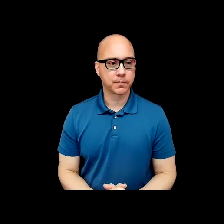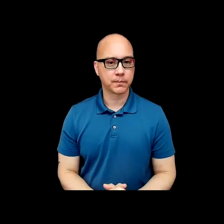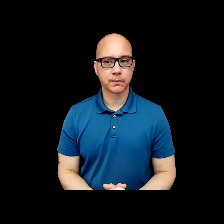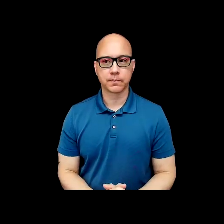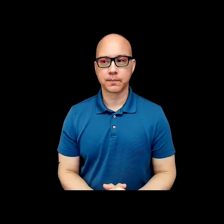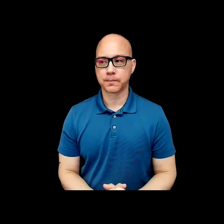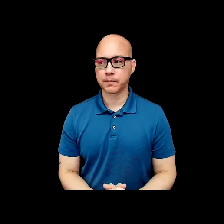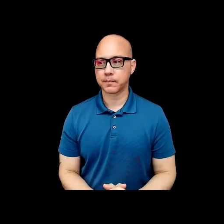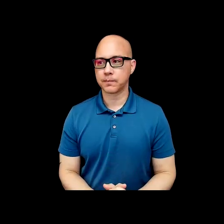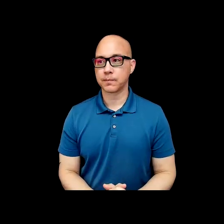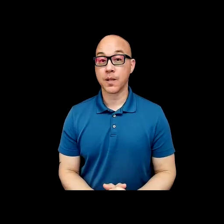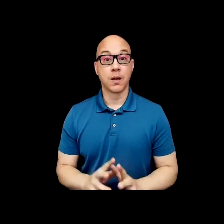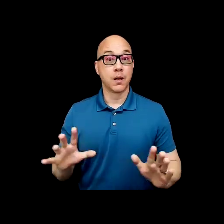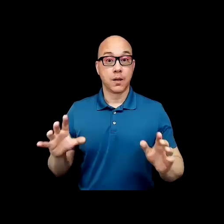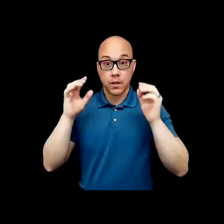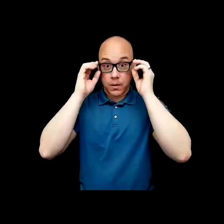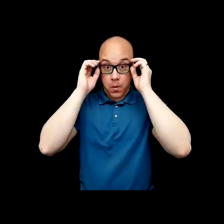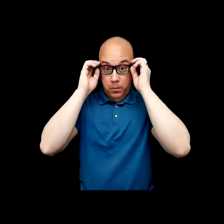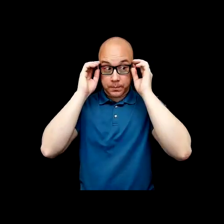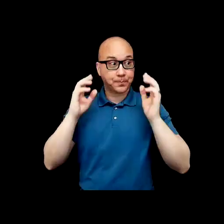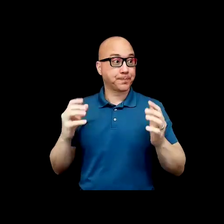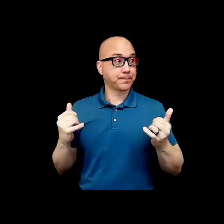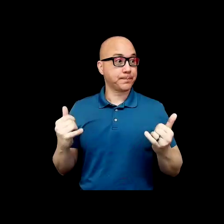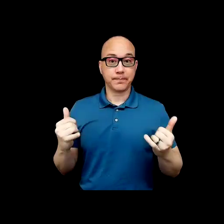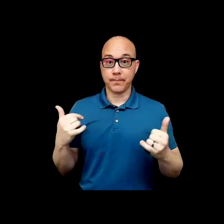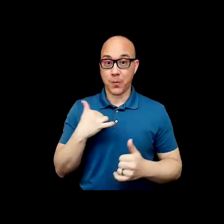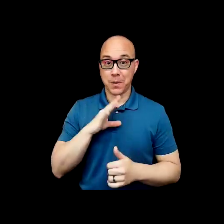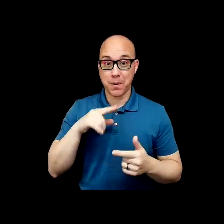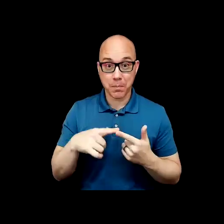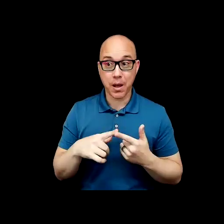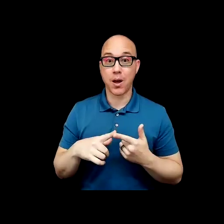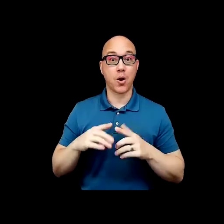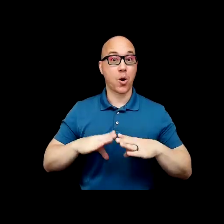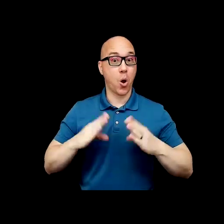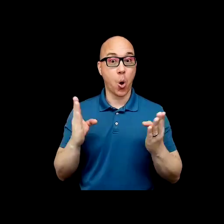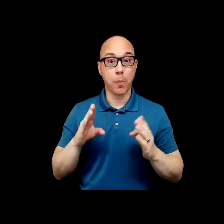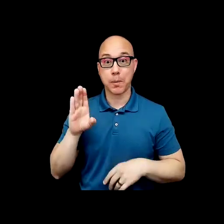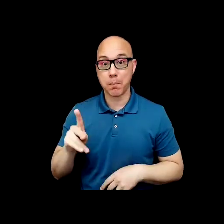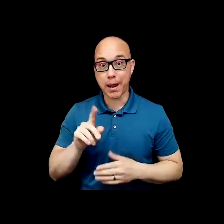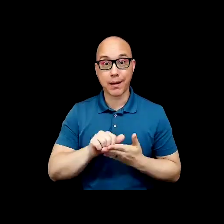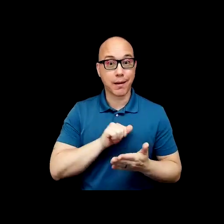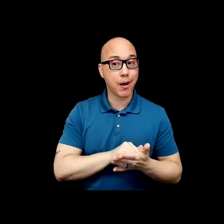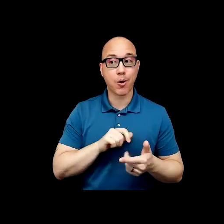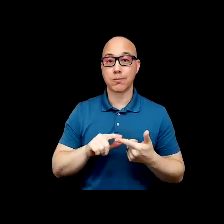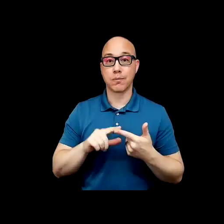So, now we talked about opening your bank account, Estimated Tax Payments,